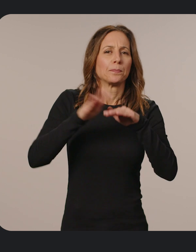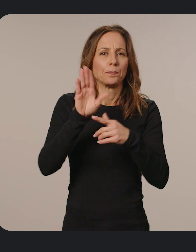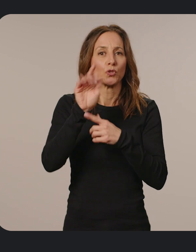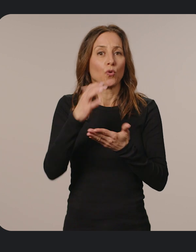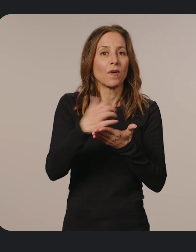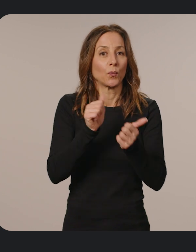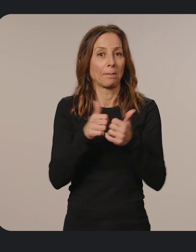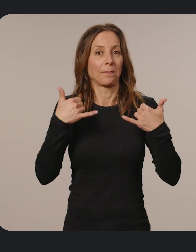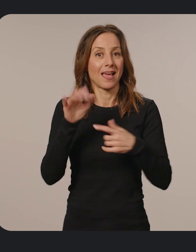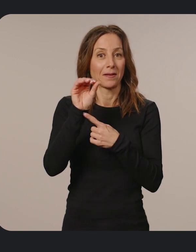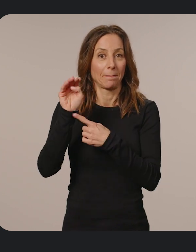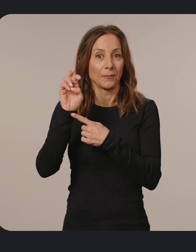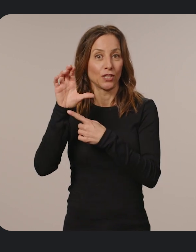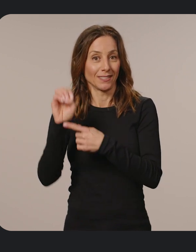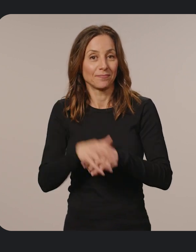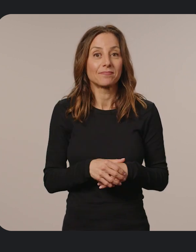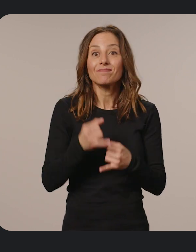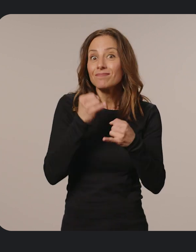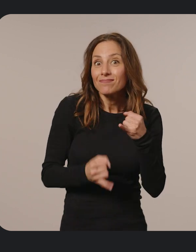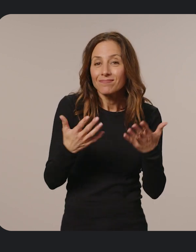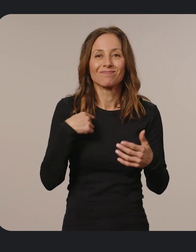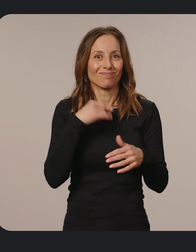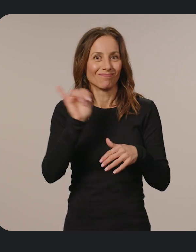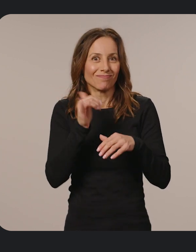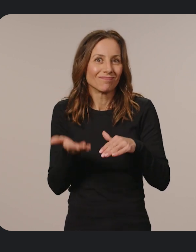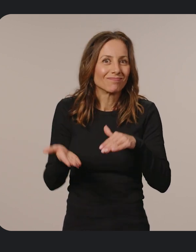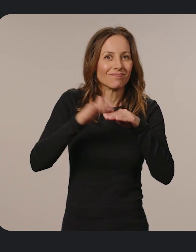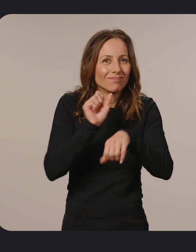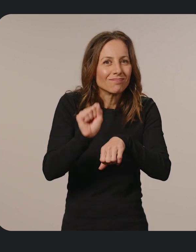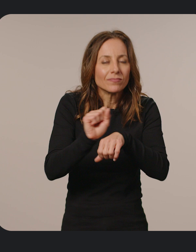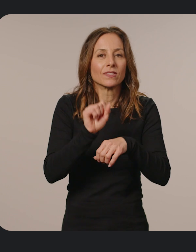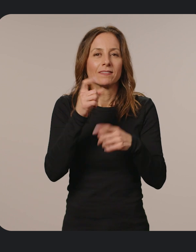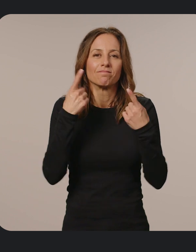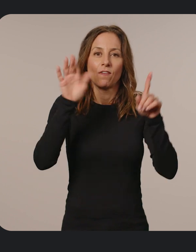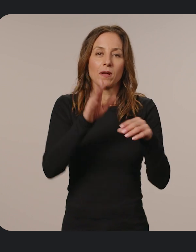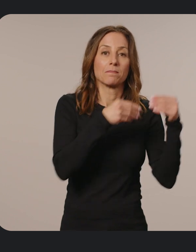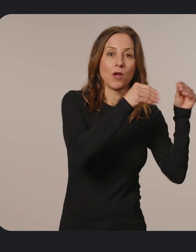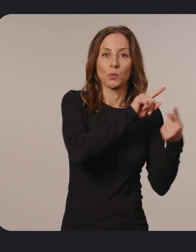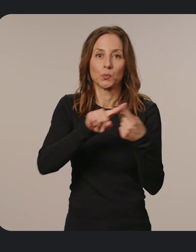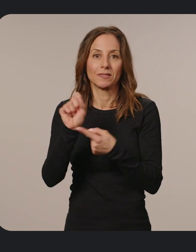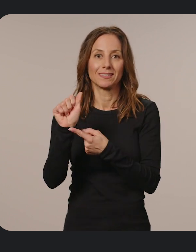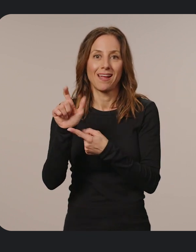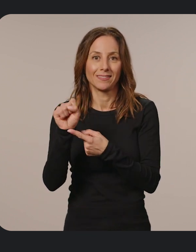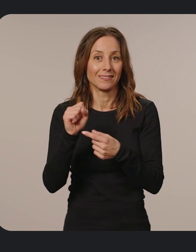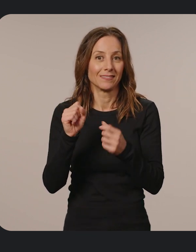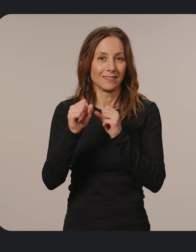Boost Your Revenue With Play Commerce. Finally, we're also working to increase the effectiveness of your marketing-to-sales funnel.